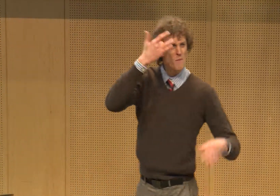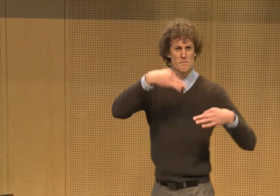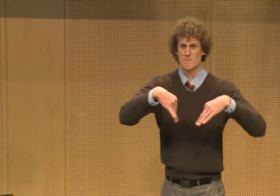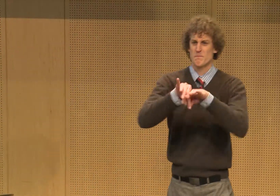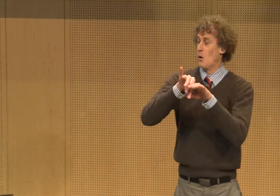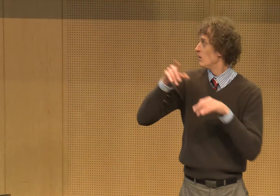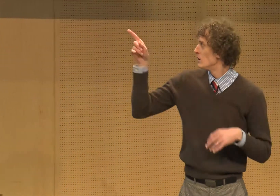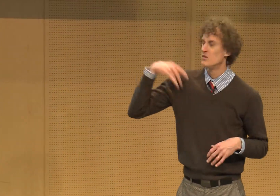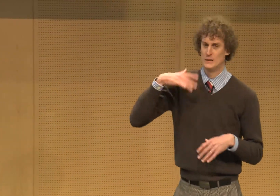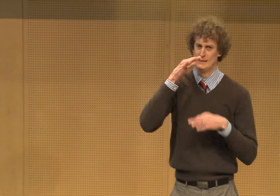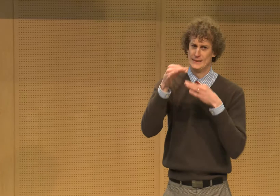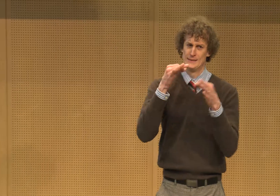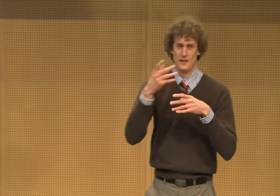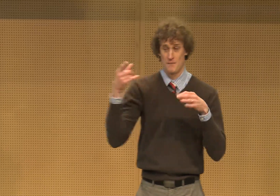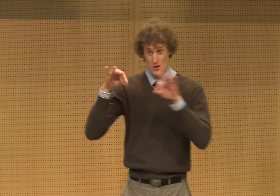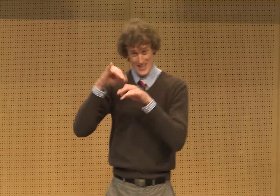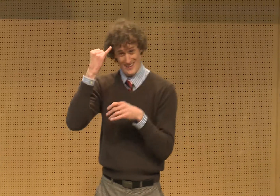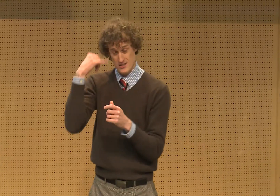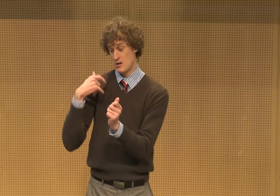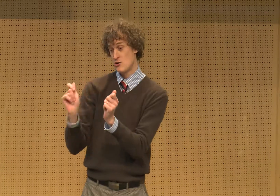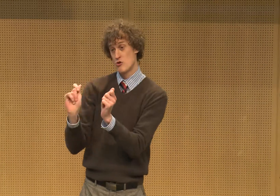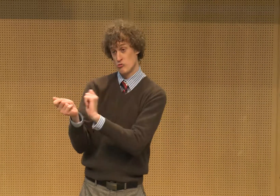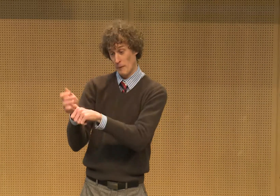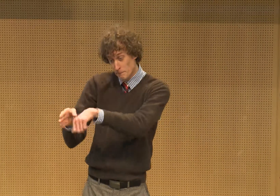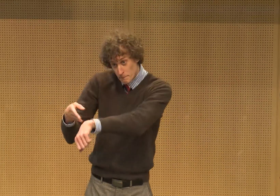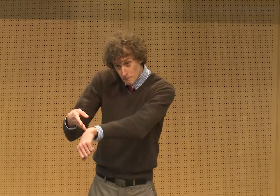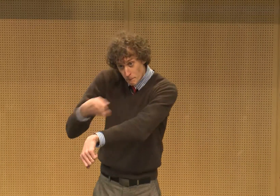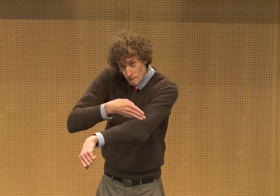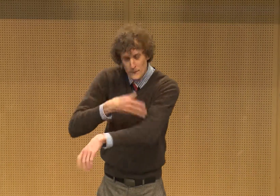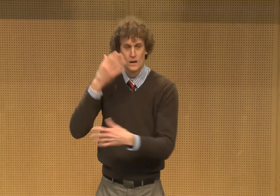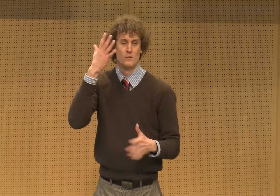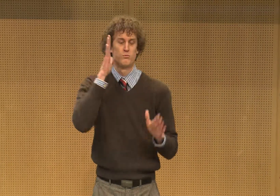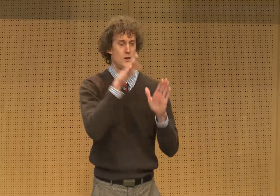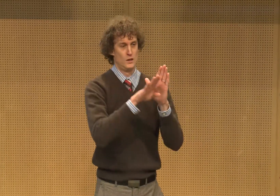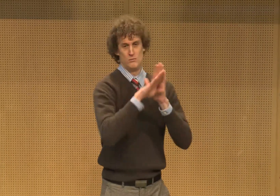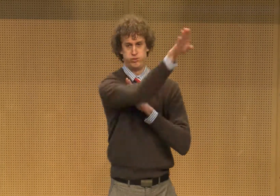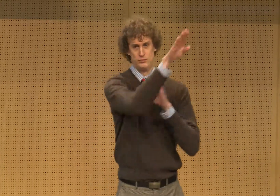so it's important if we want to change it and improve it.